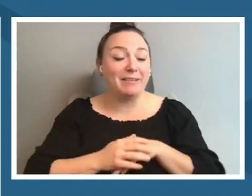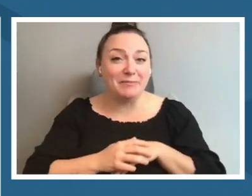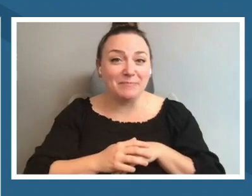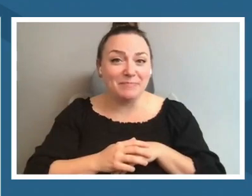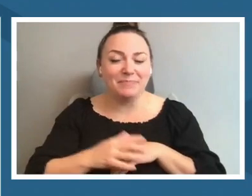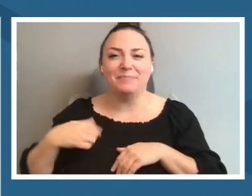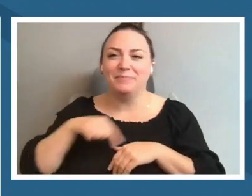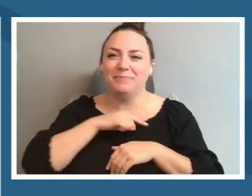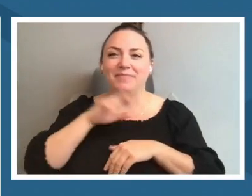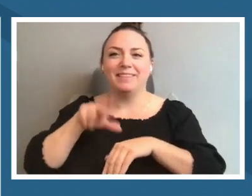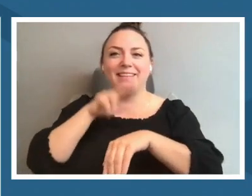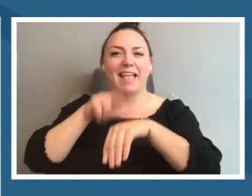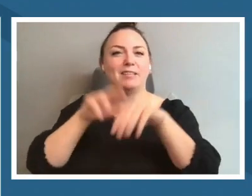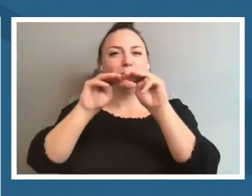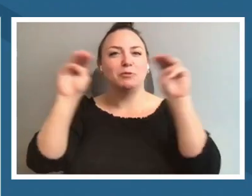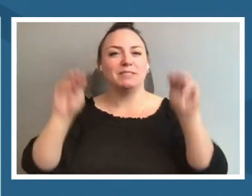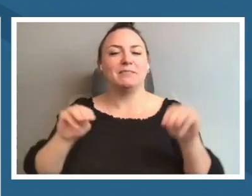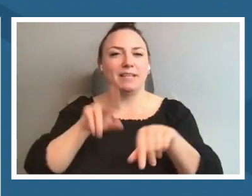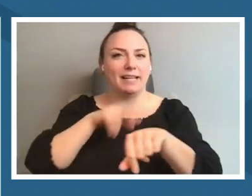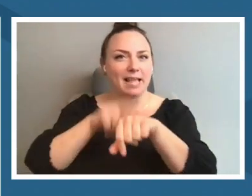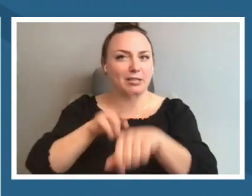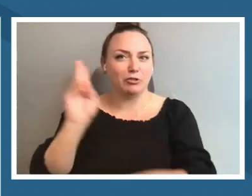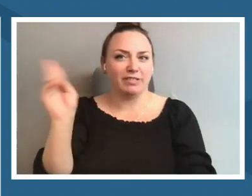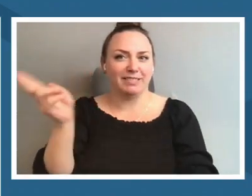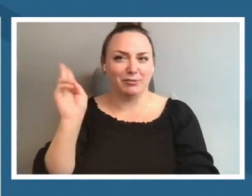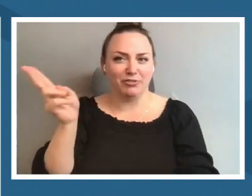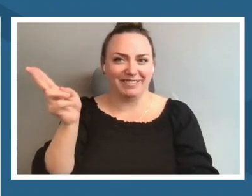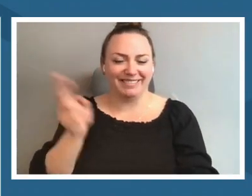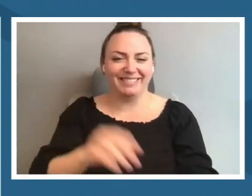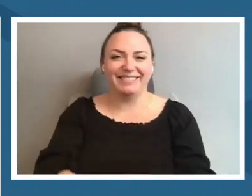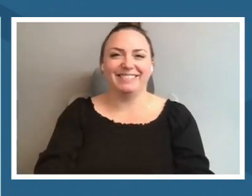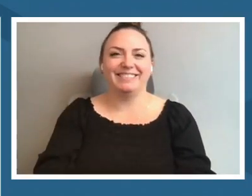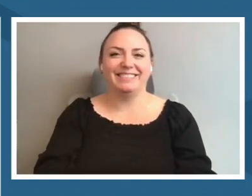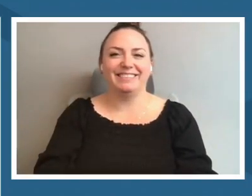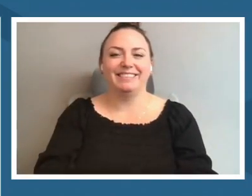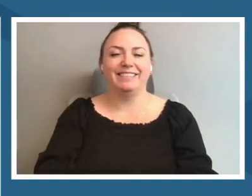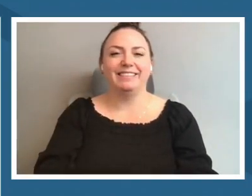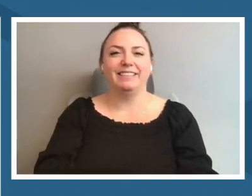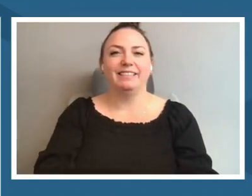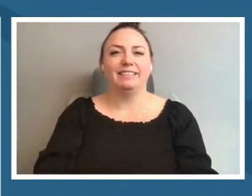museum of natural history